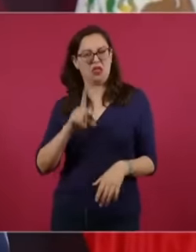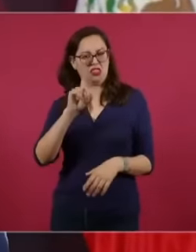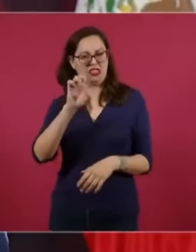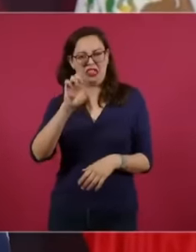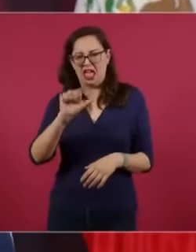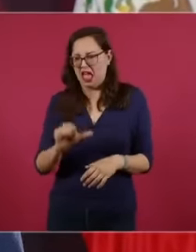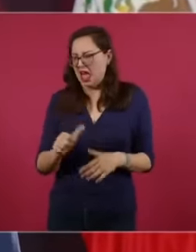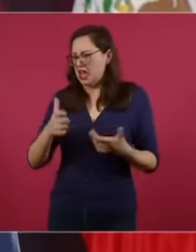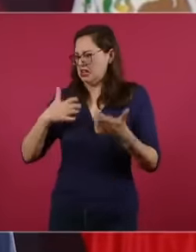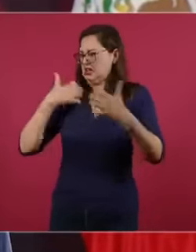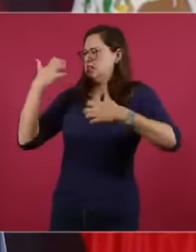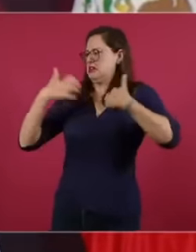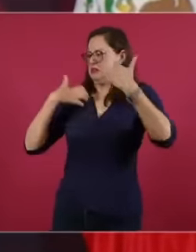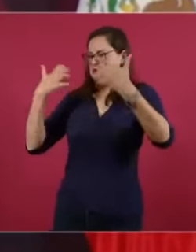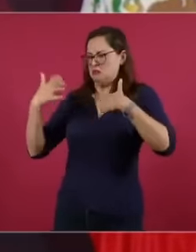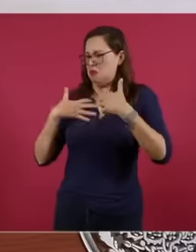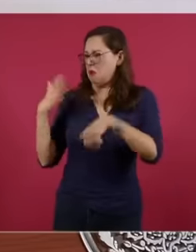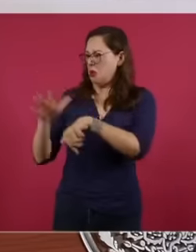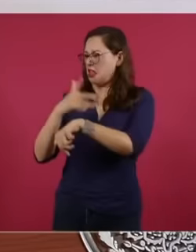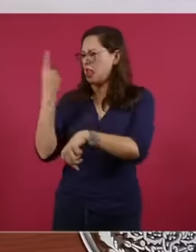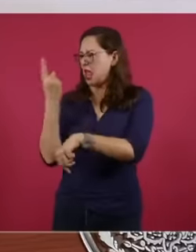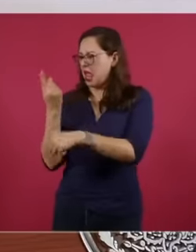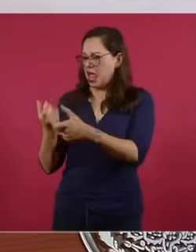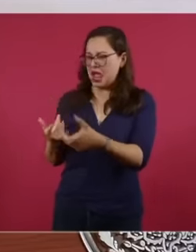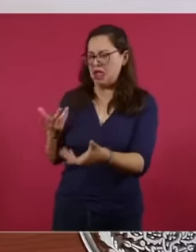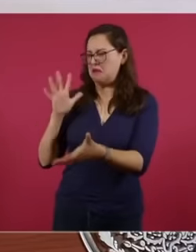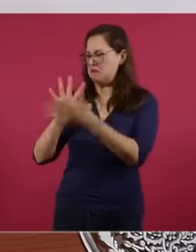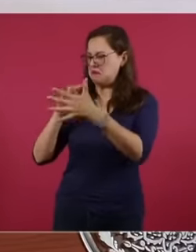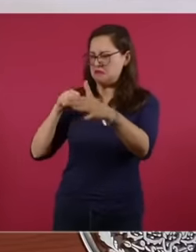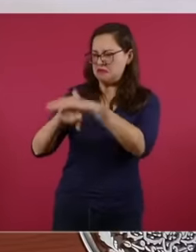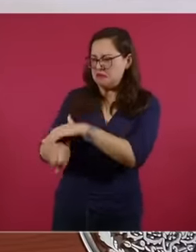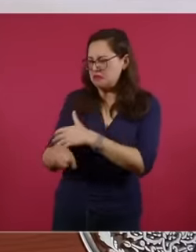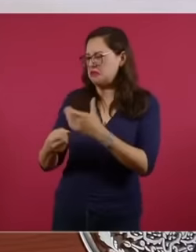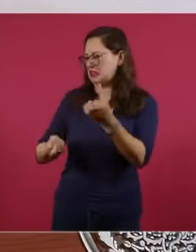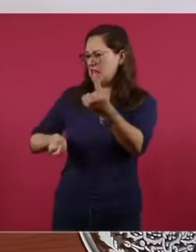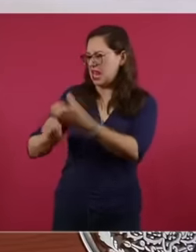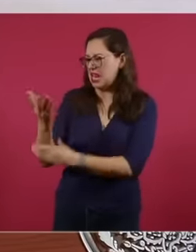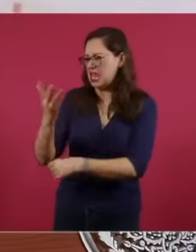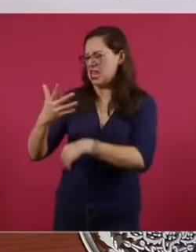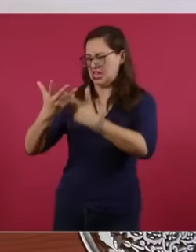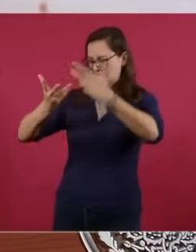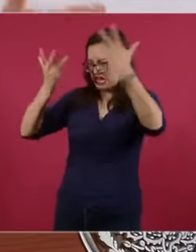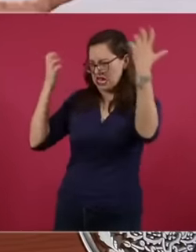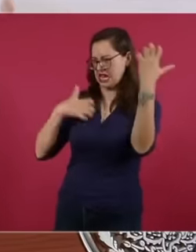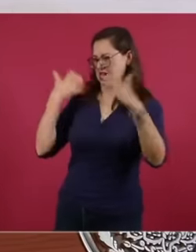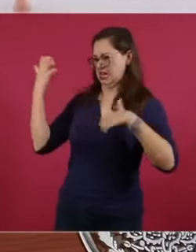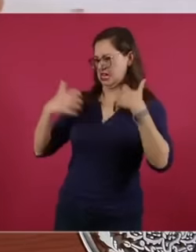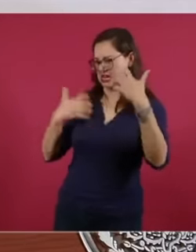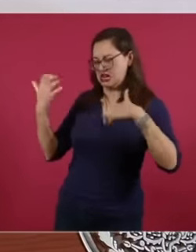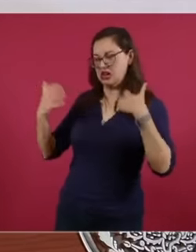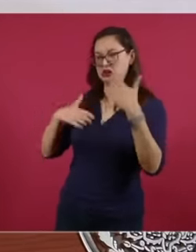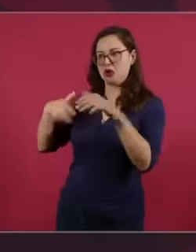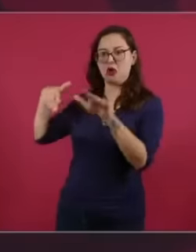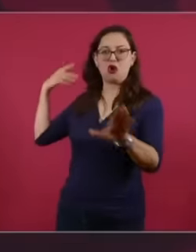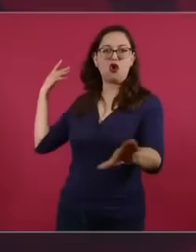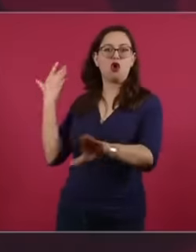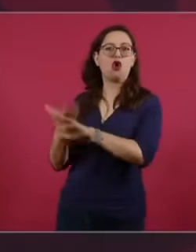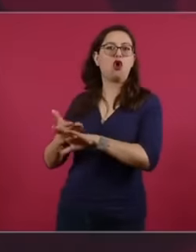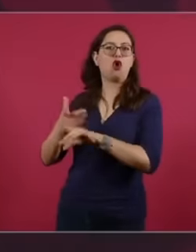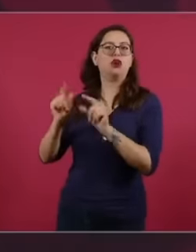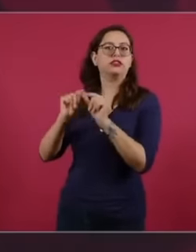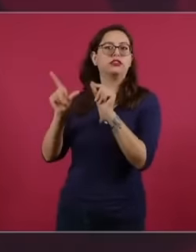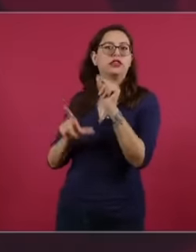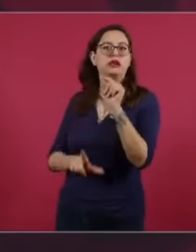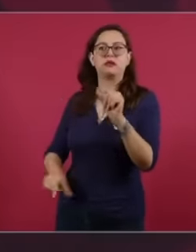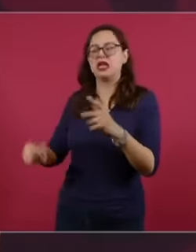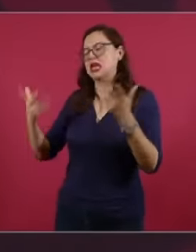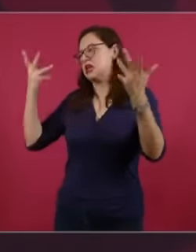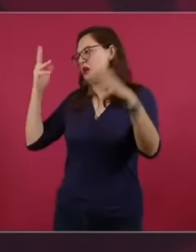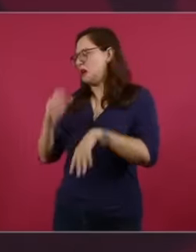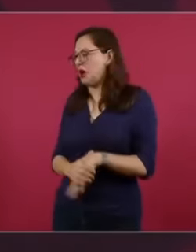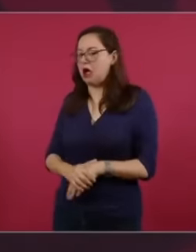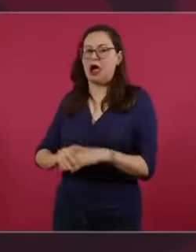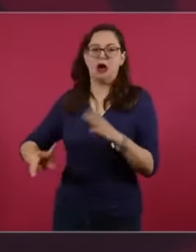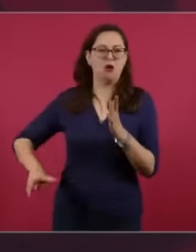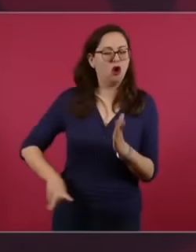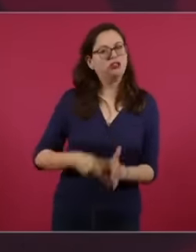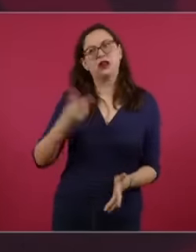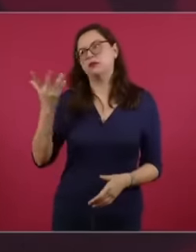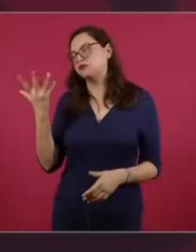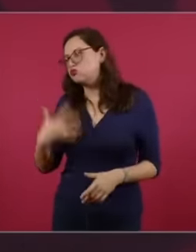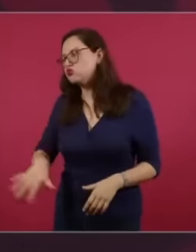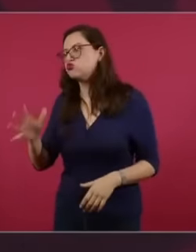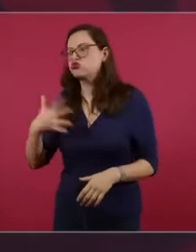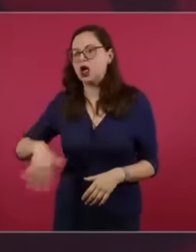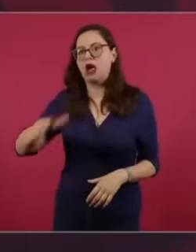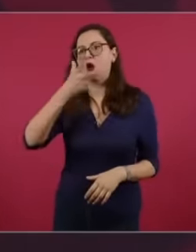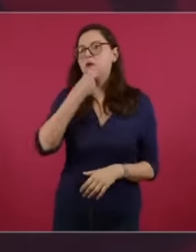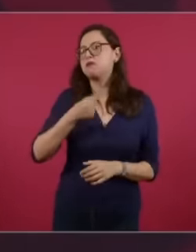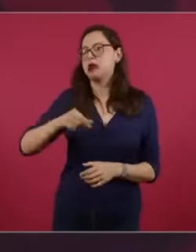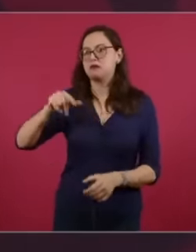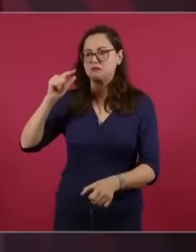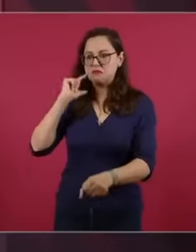agencies now search To Mr. Car, who is also